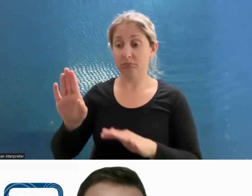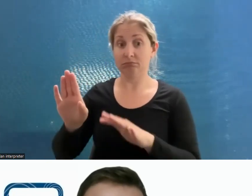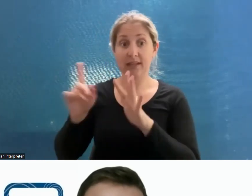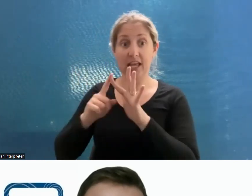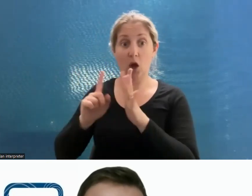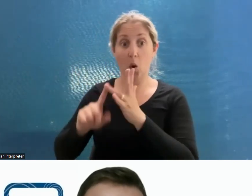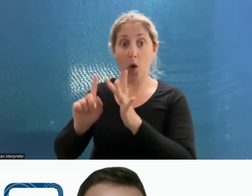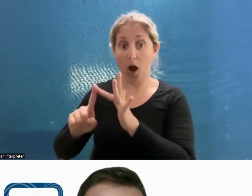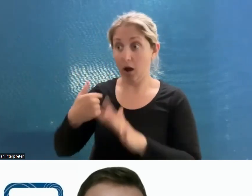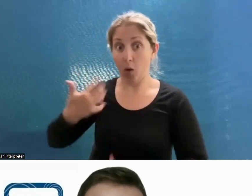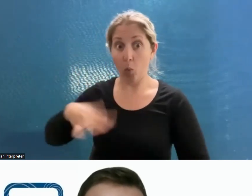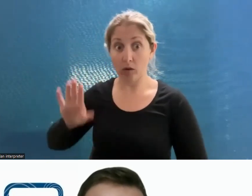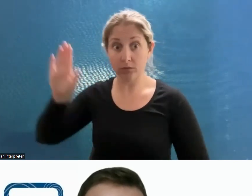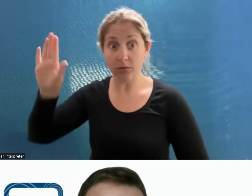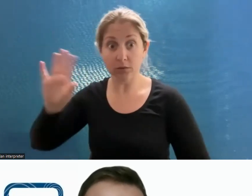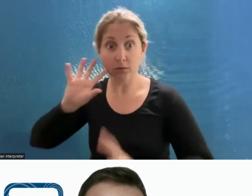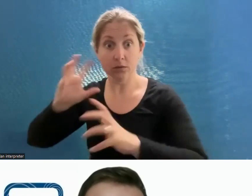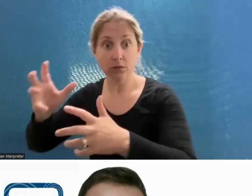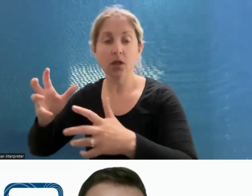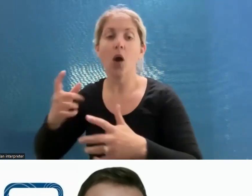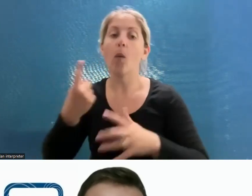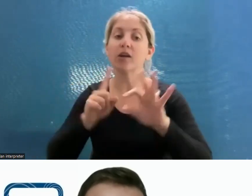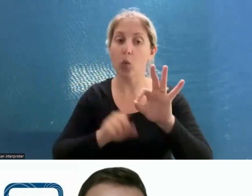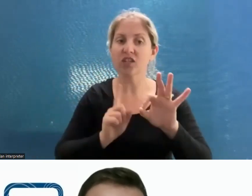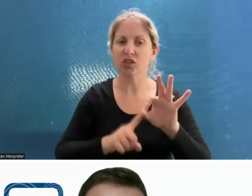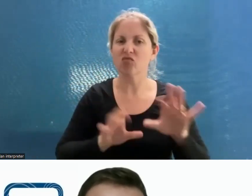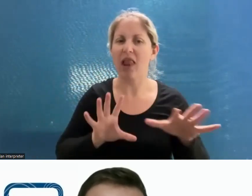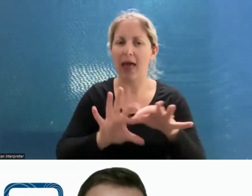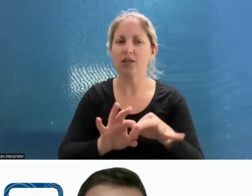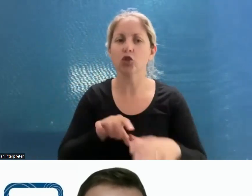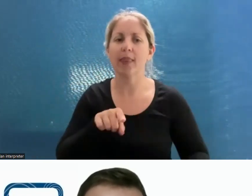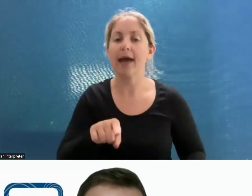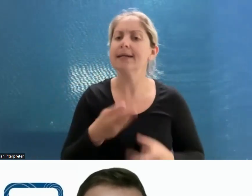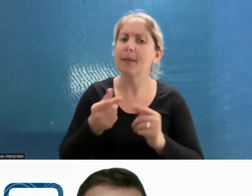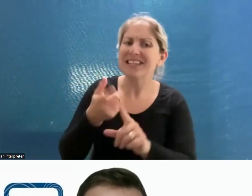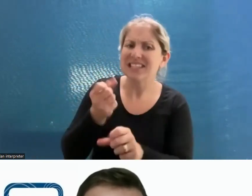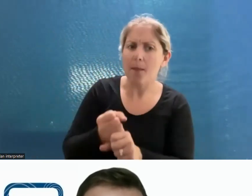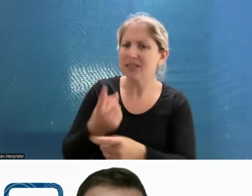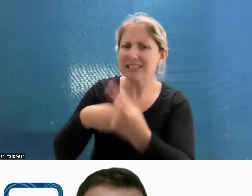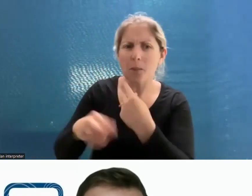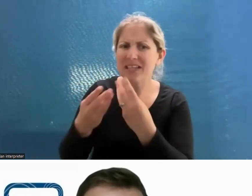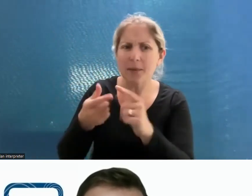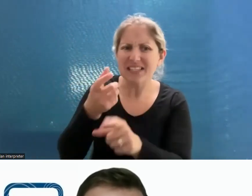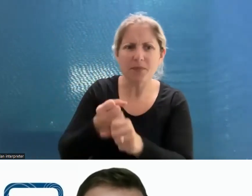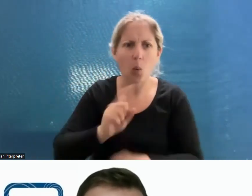Related to that, there's a question here asking for some examples of suitable matters for